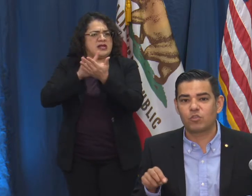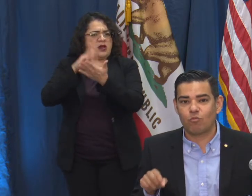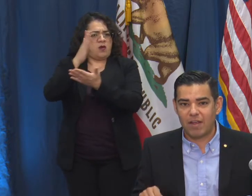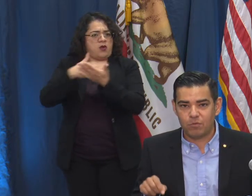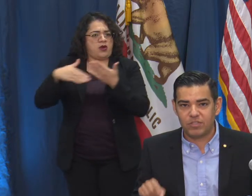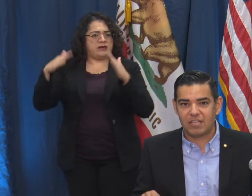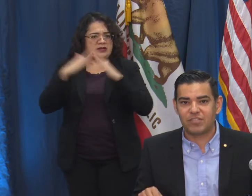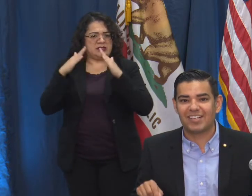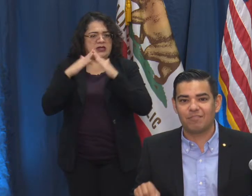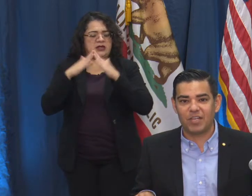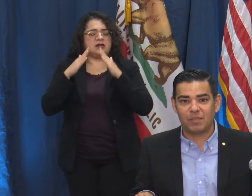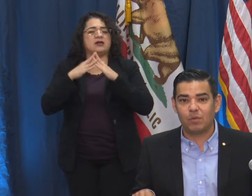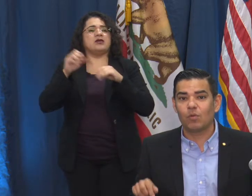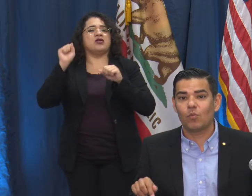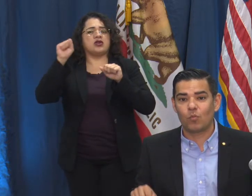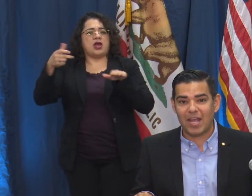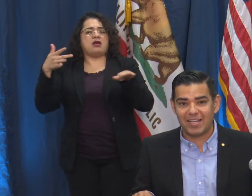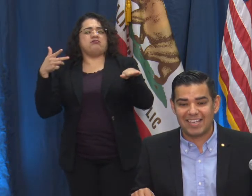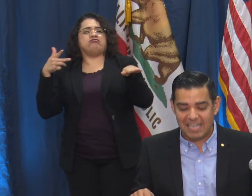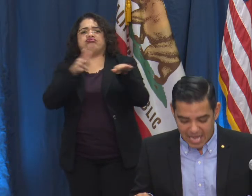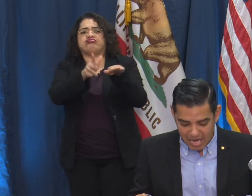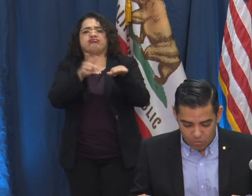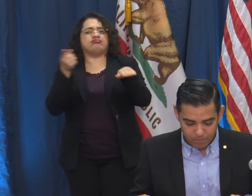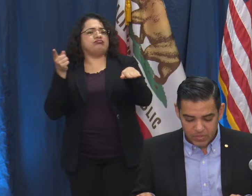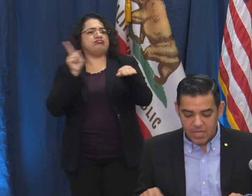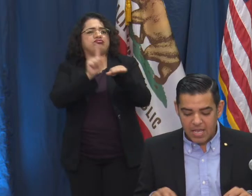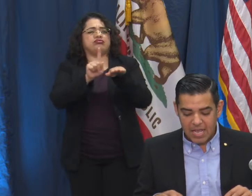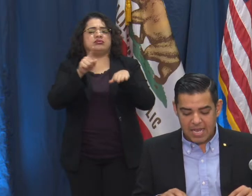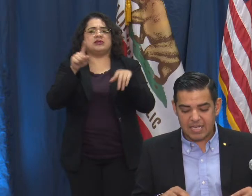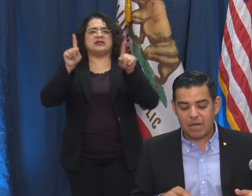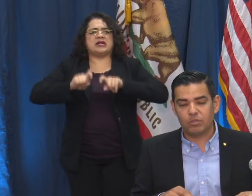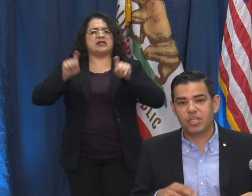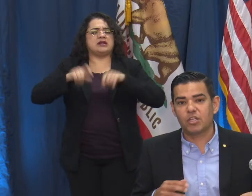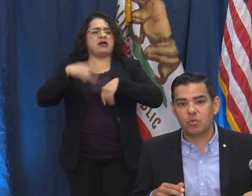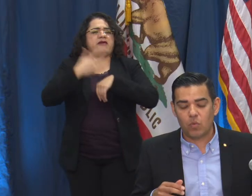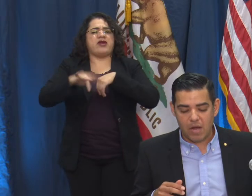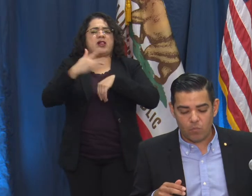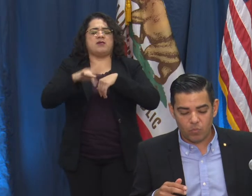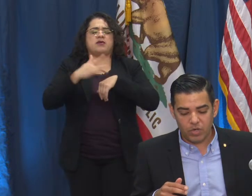drive-through testing available right now. I will tell you what we're